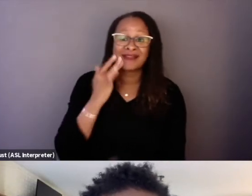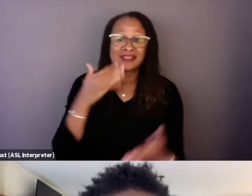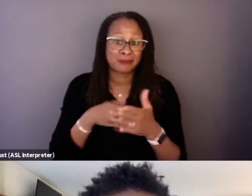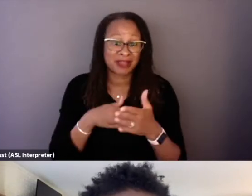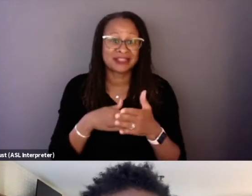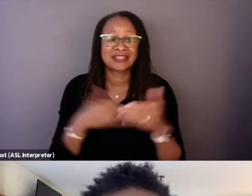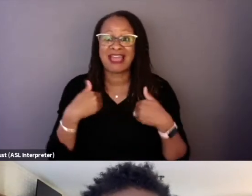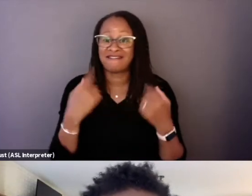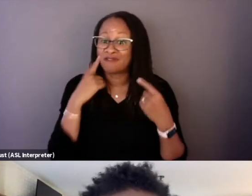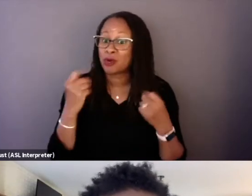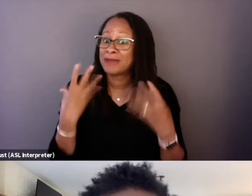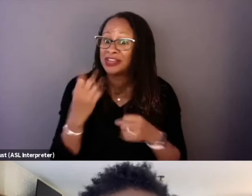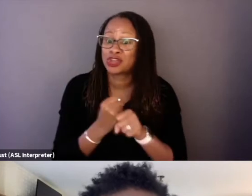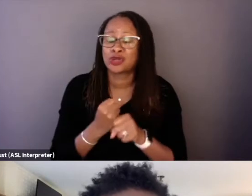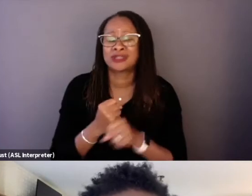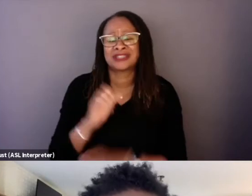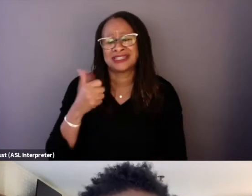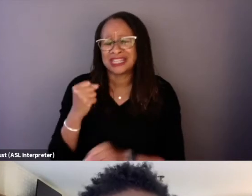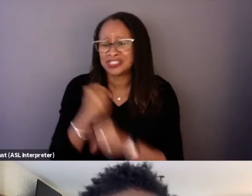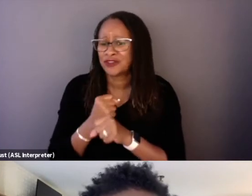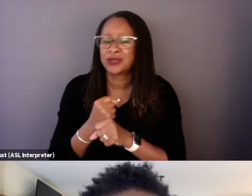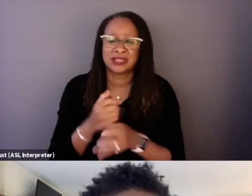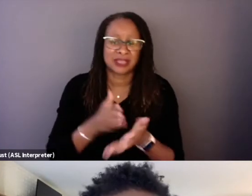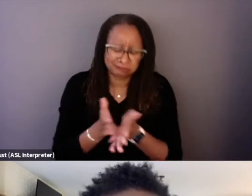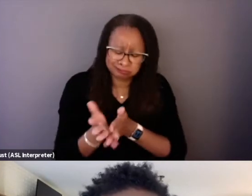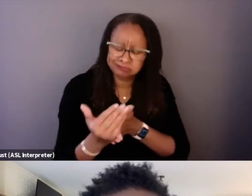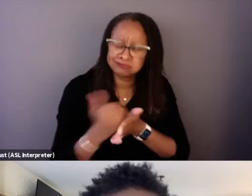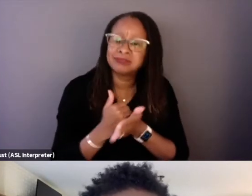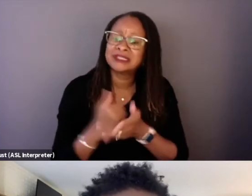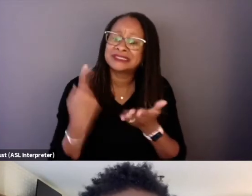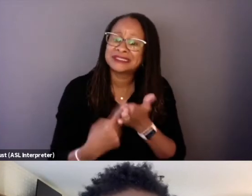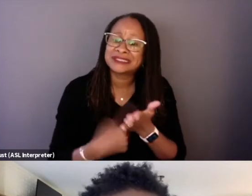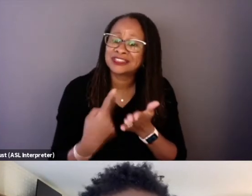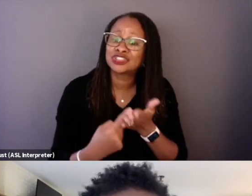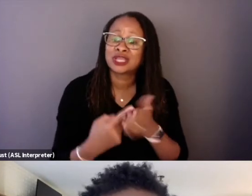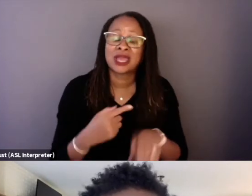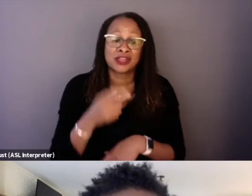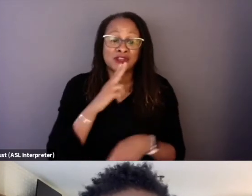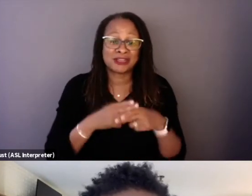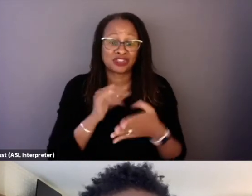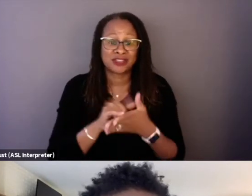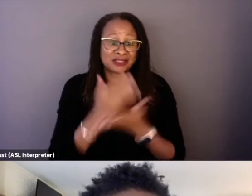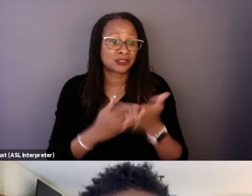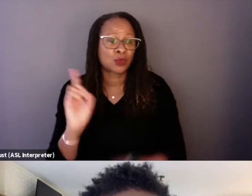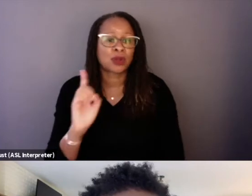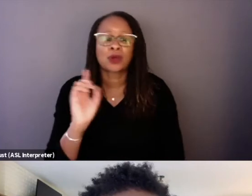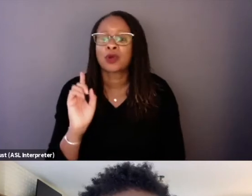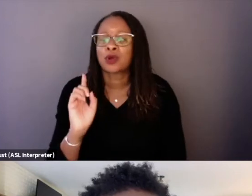for decades, have permeated these discussions. You mentioned that that sequence where one of the subjects says,